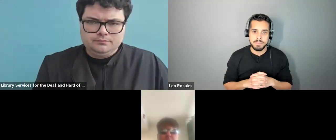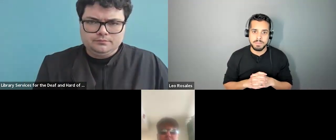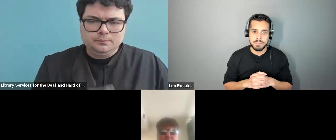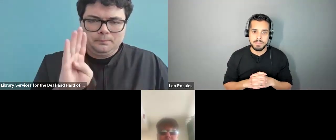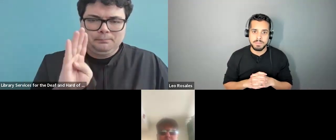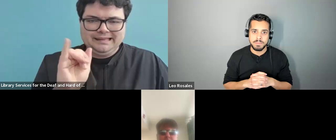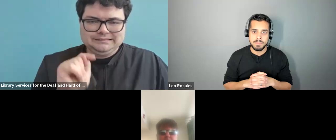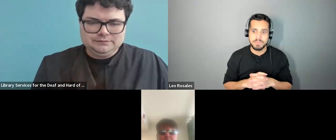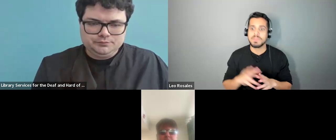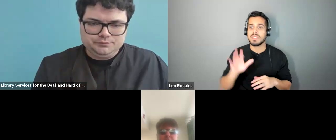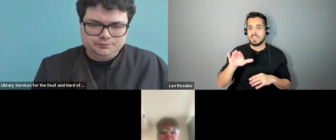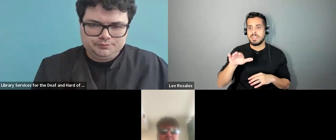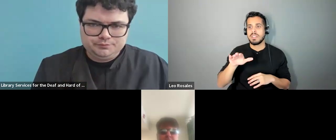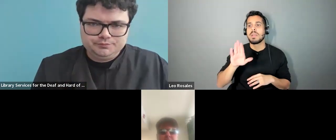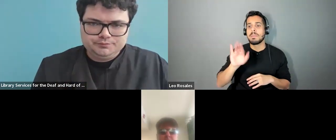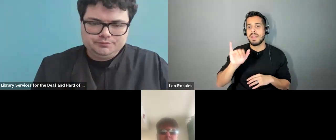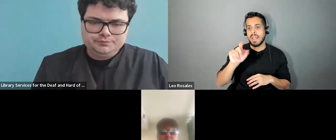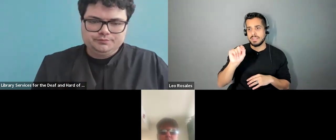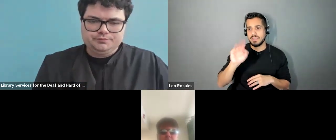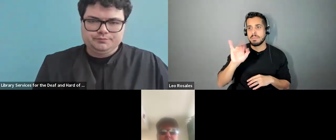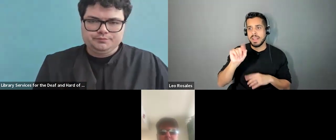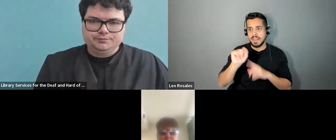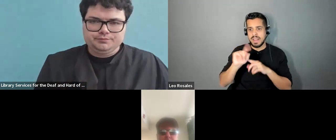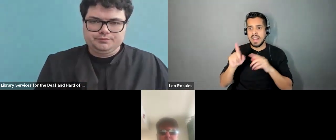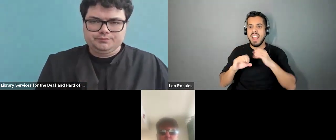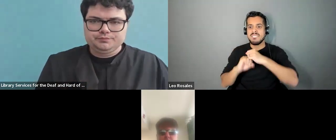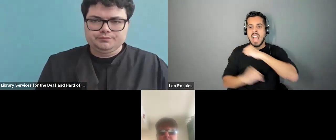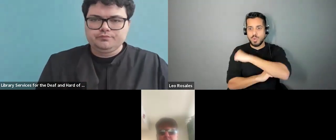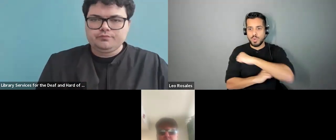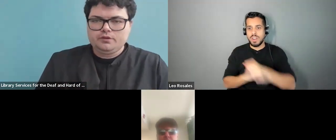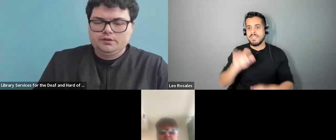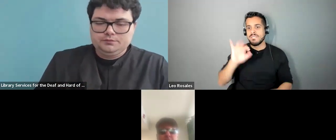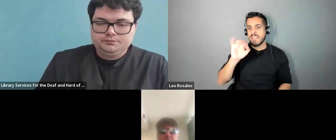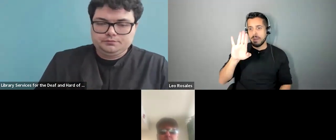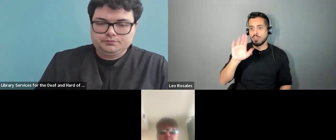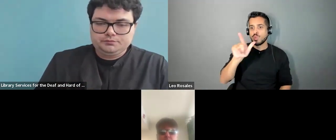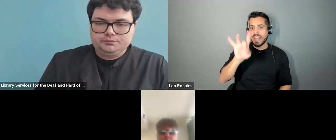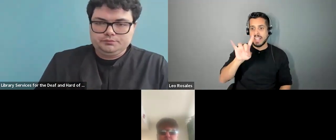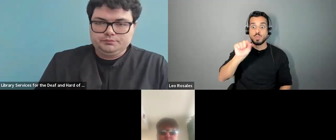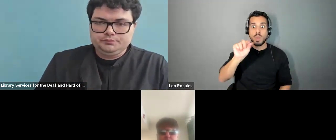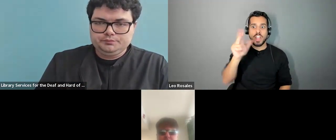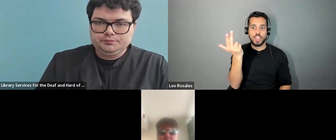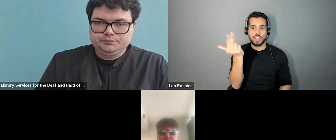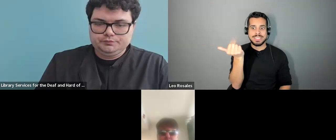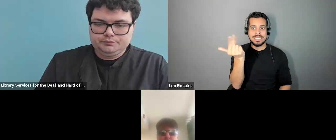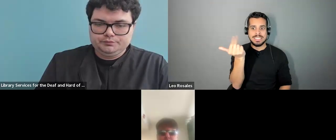[Mike] Yep. I-- I founded BIT, uh... February 28th of 2013. So we're almost a teenager.